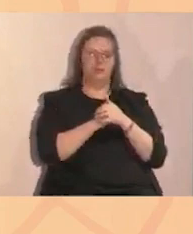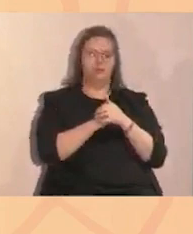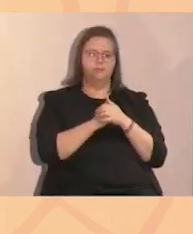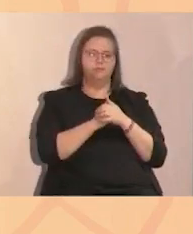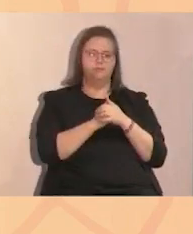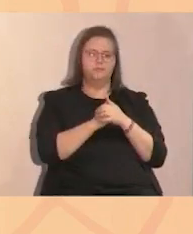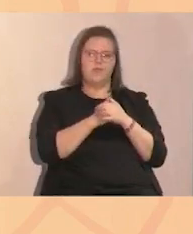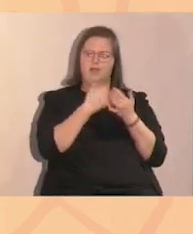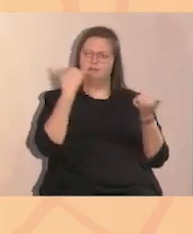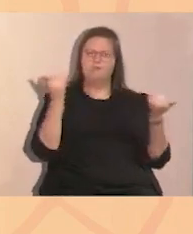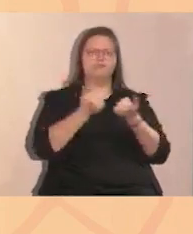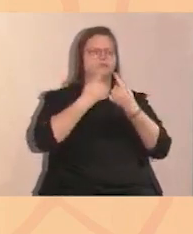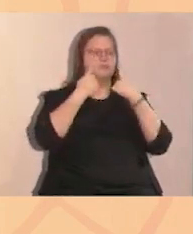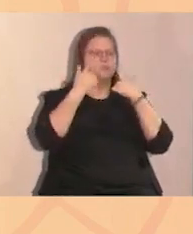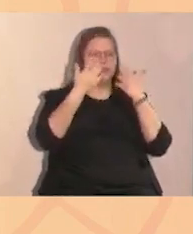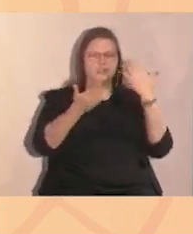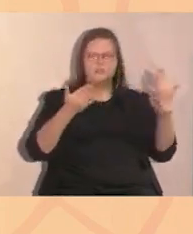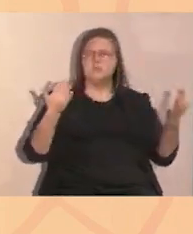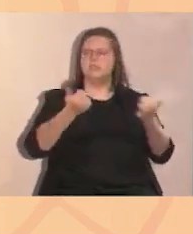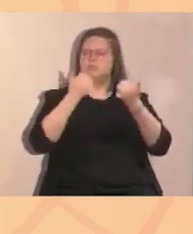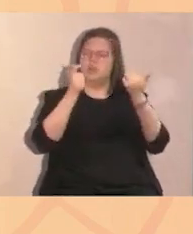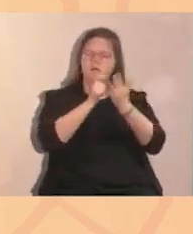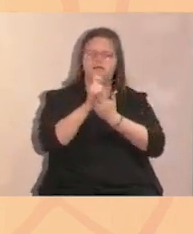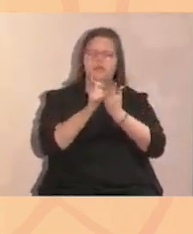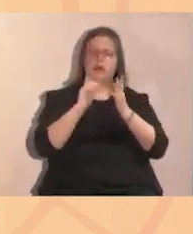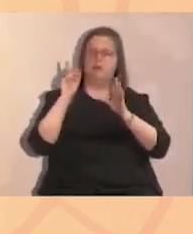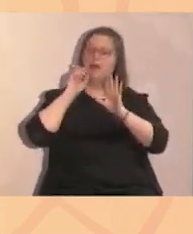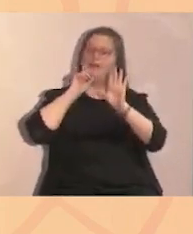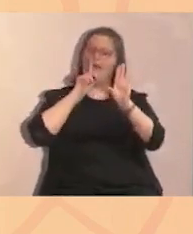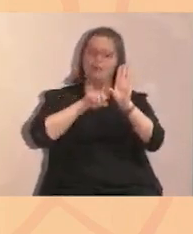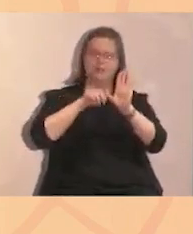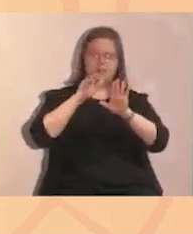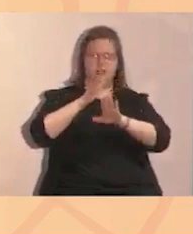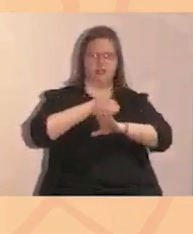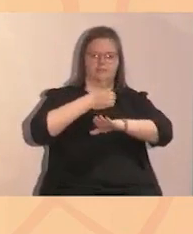a lot of exhibitions, a lot of writing. But last year I was appointed into my current role,